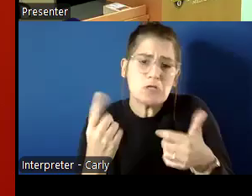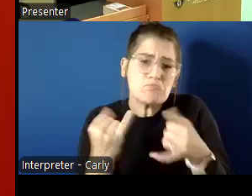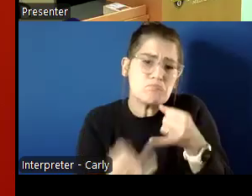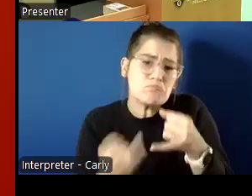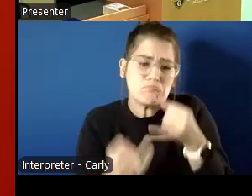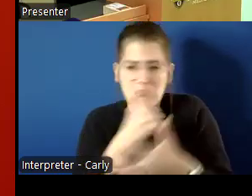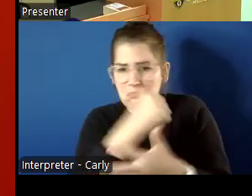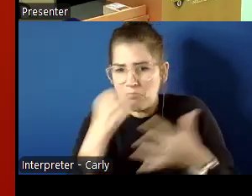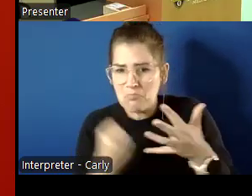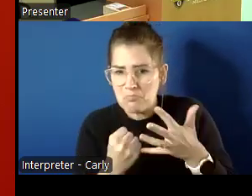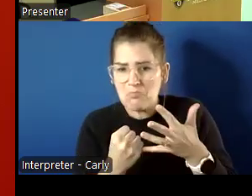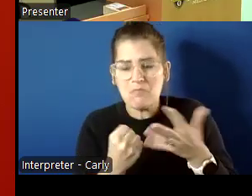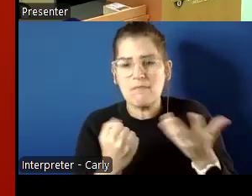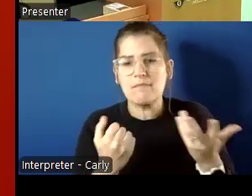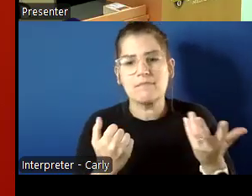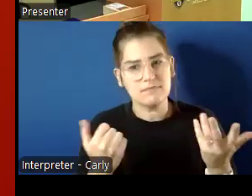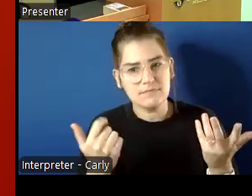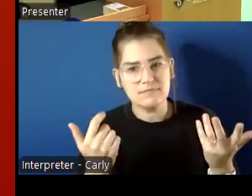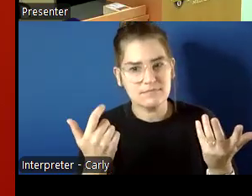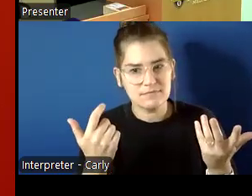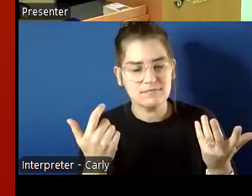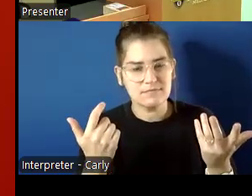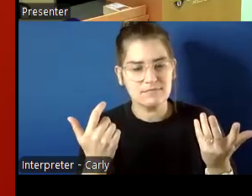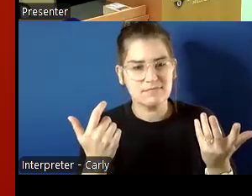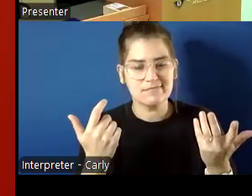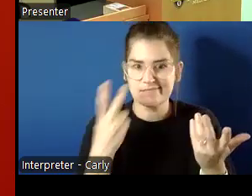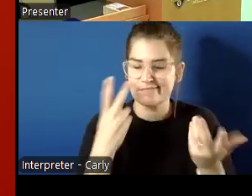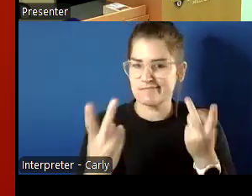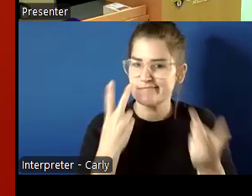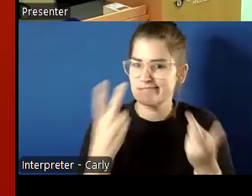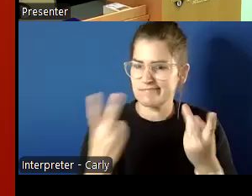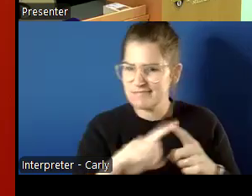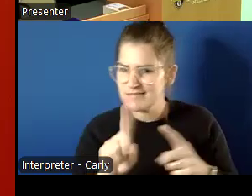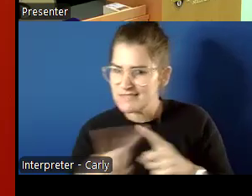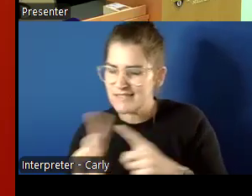uh seen as one of a lot of different options and directions that you could go in and things that